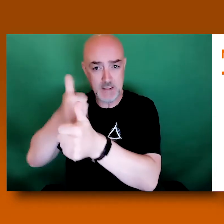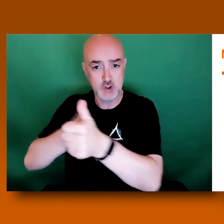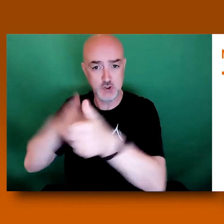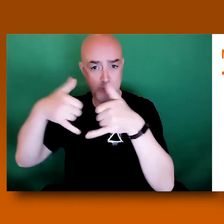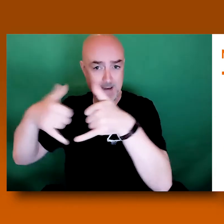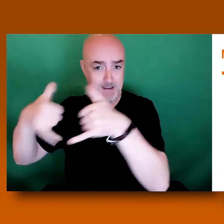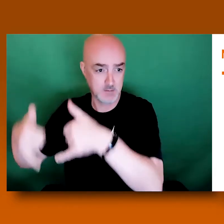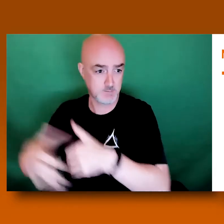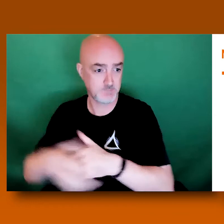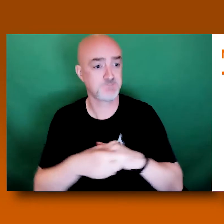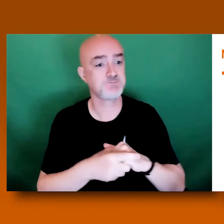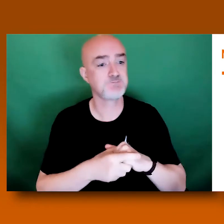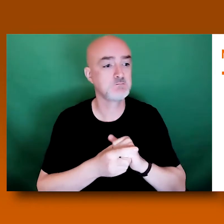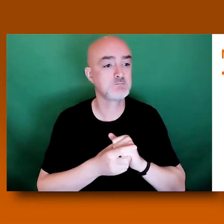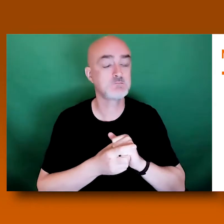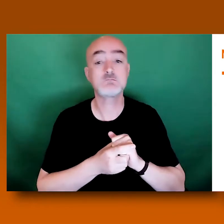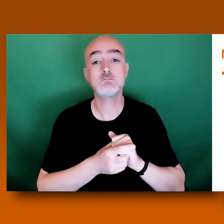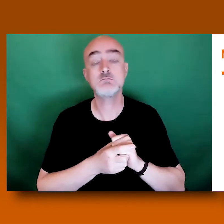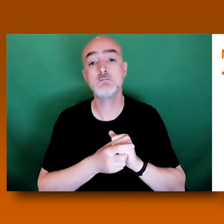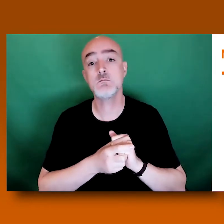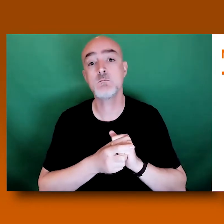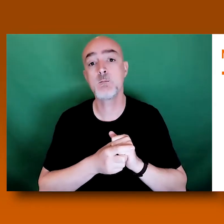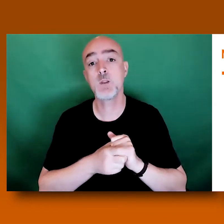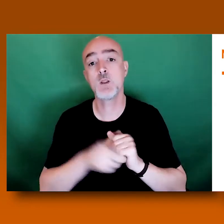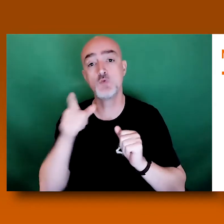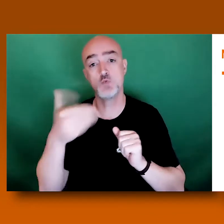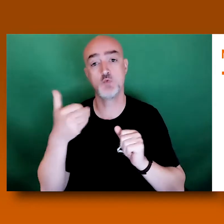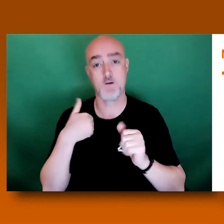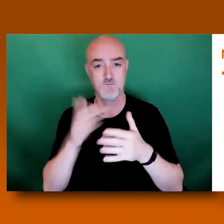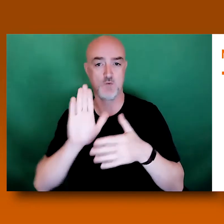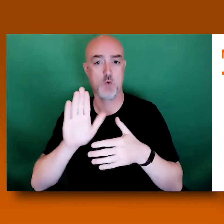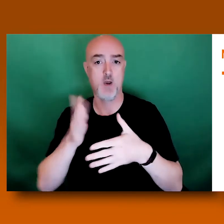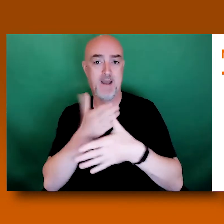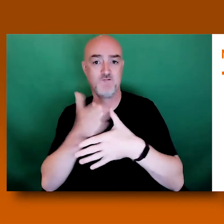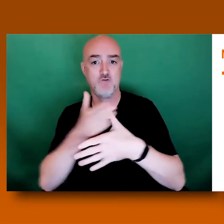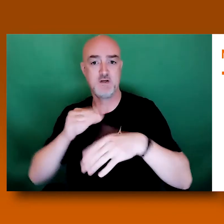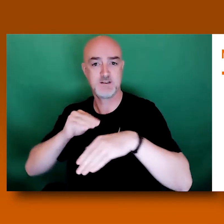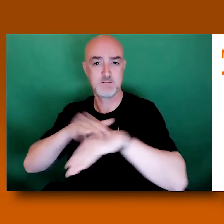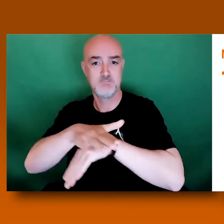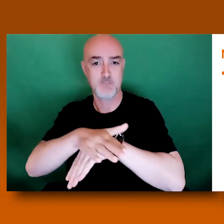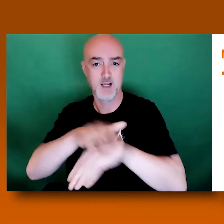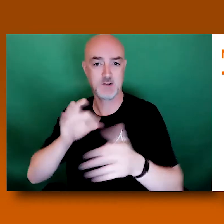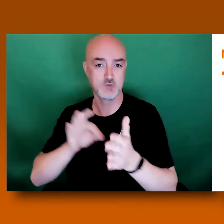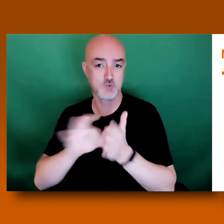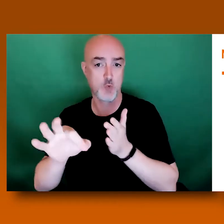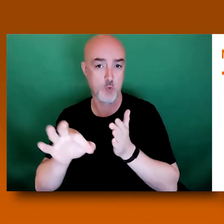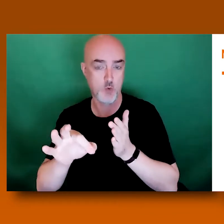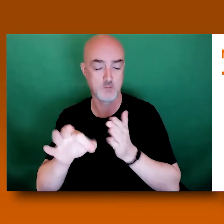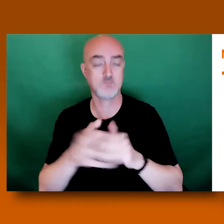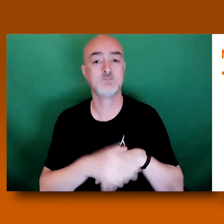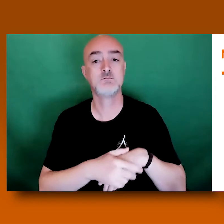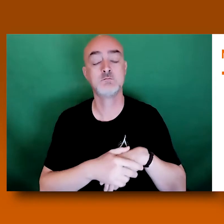and will average a score for each grant between the 3. And so, again, you'll have your average impact score